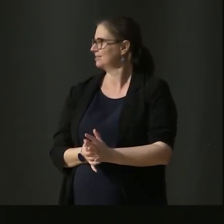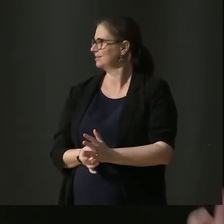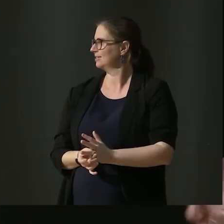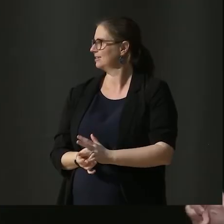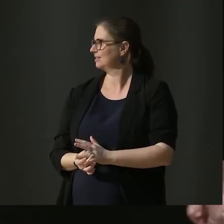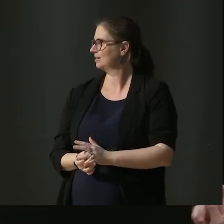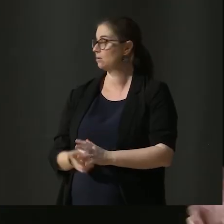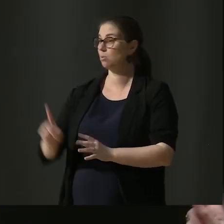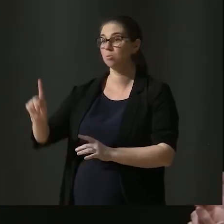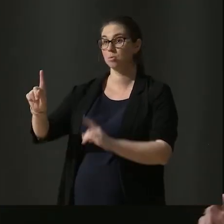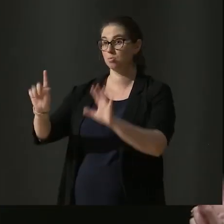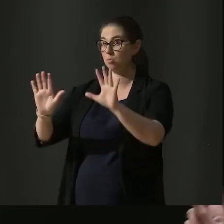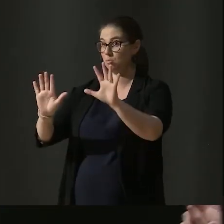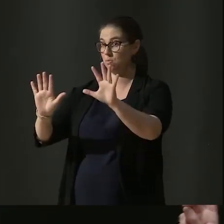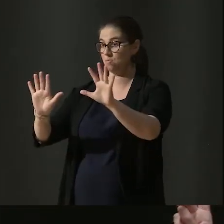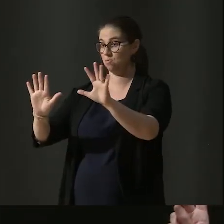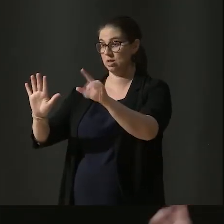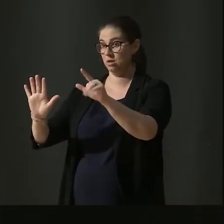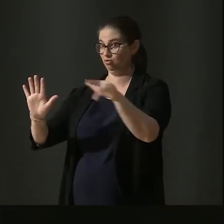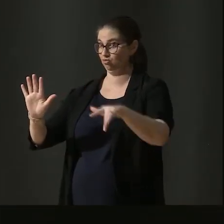Hang on, hang on, hang on. You don't get out of it that easily.